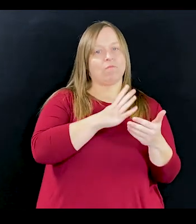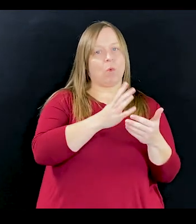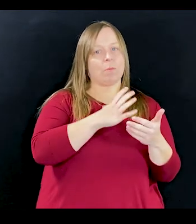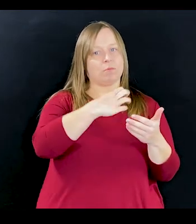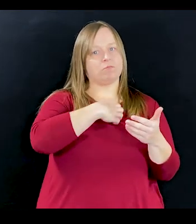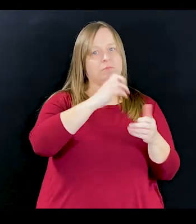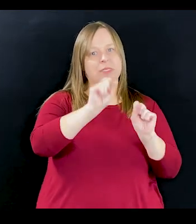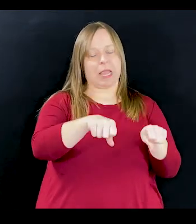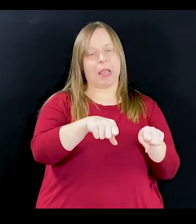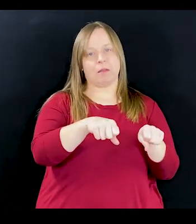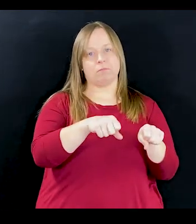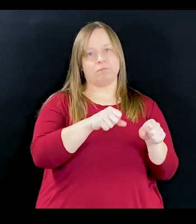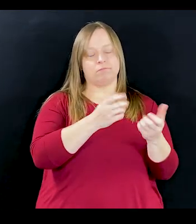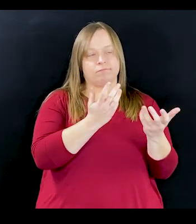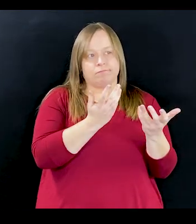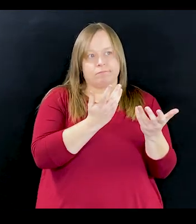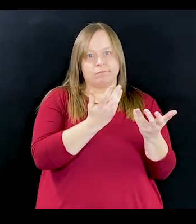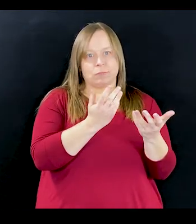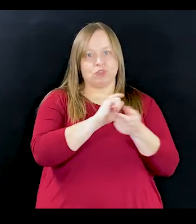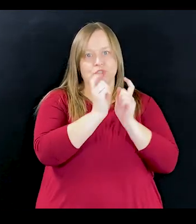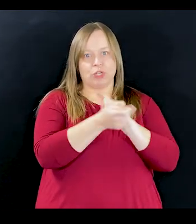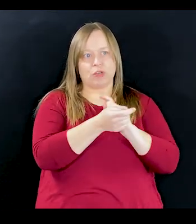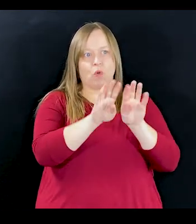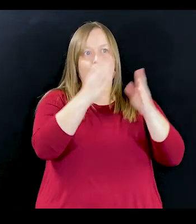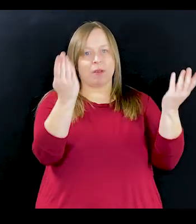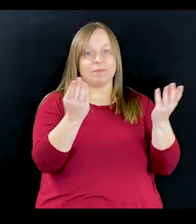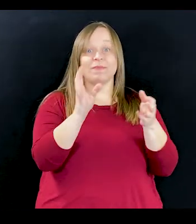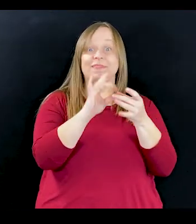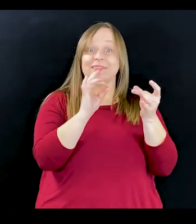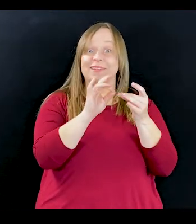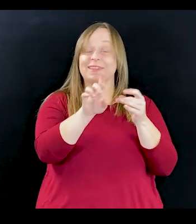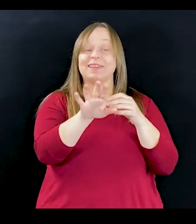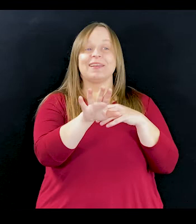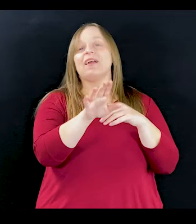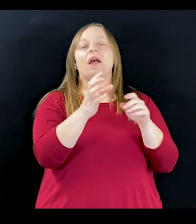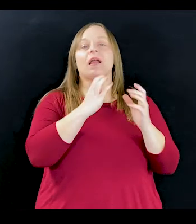the formal appeal process as well. And a little fun note is that a client can